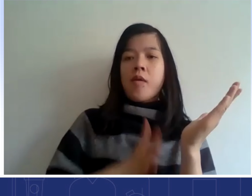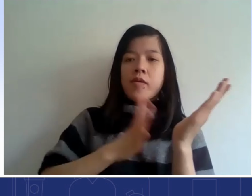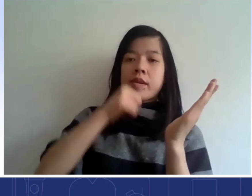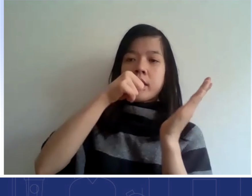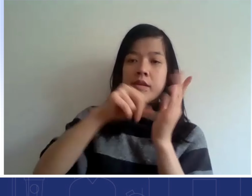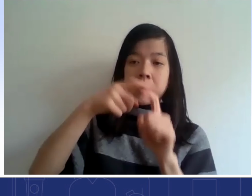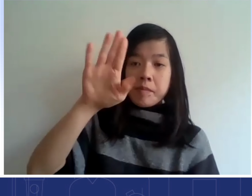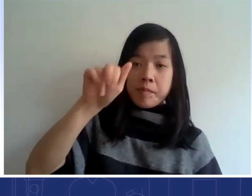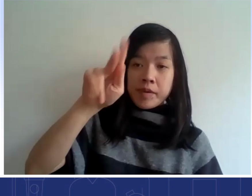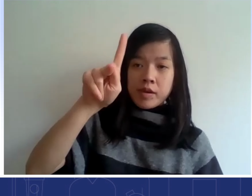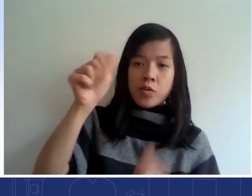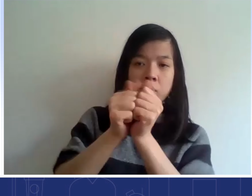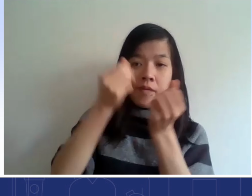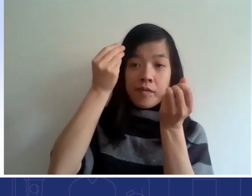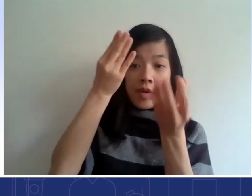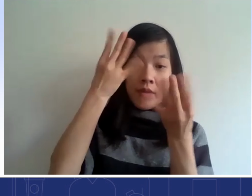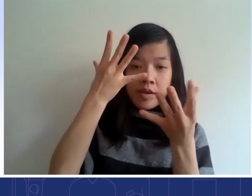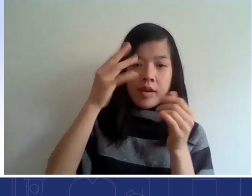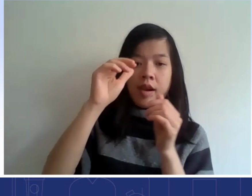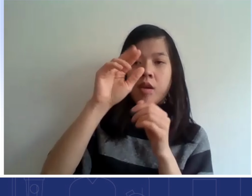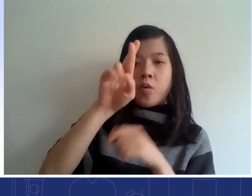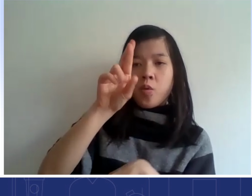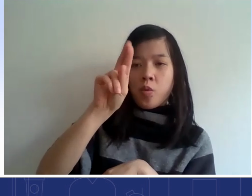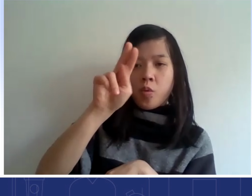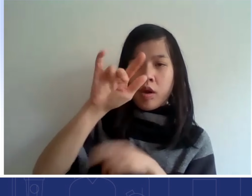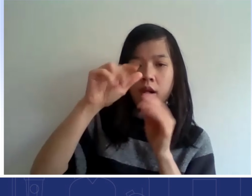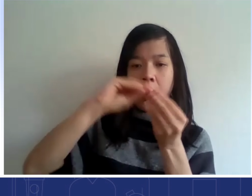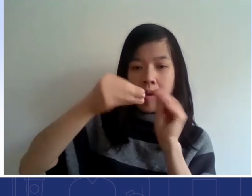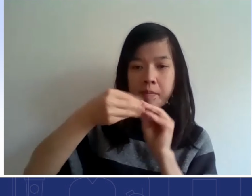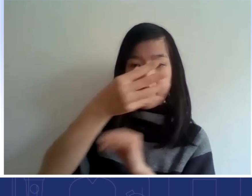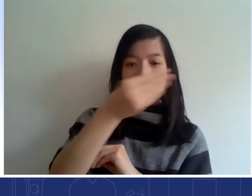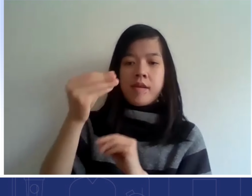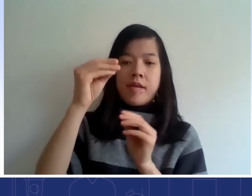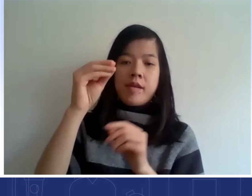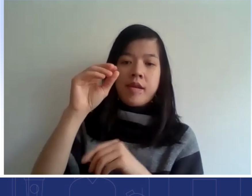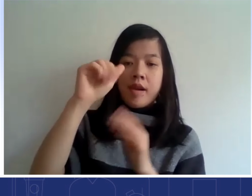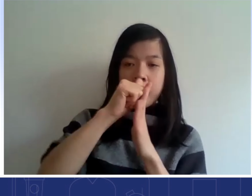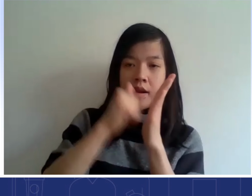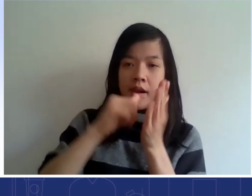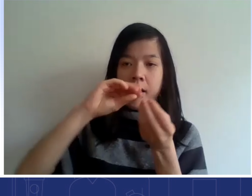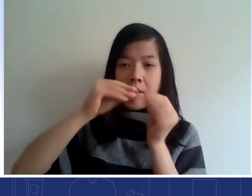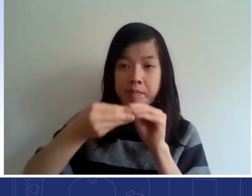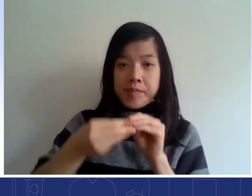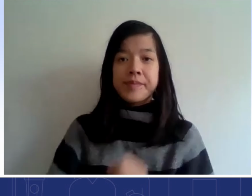can bring a formal letter from the bank that includes the routing number and account number.